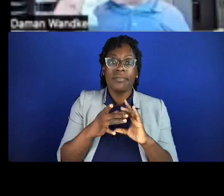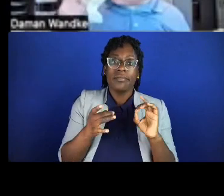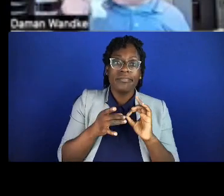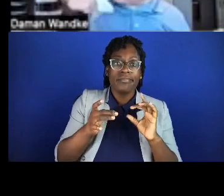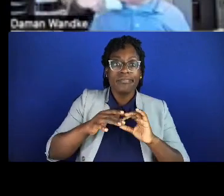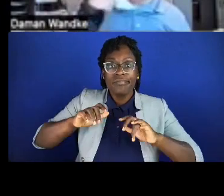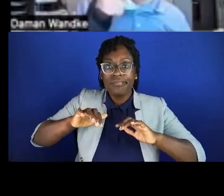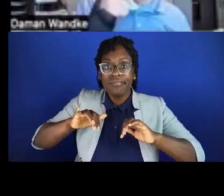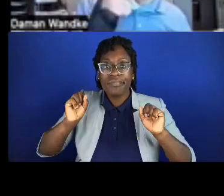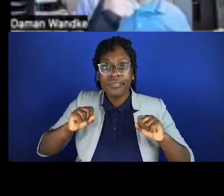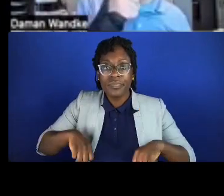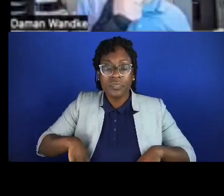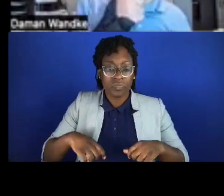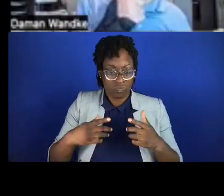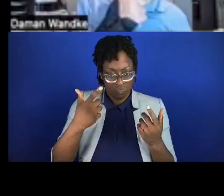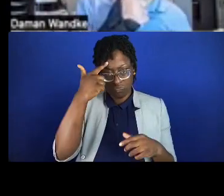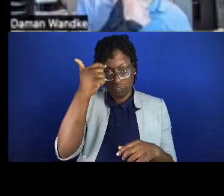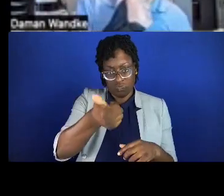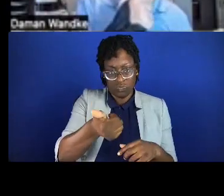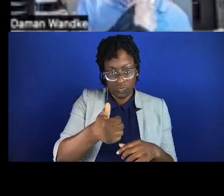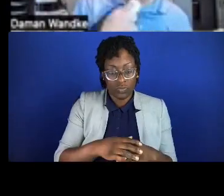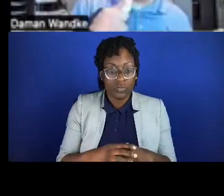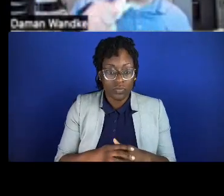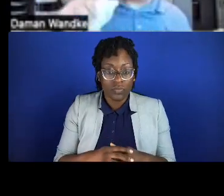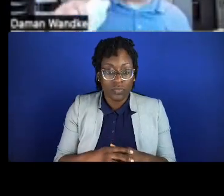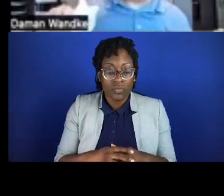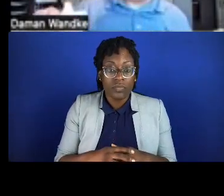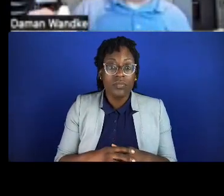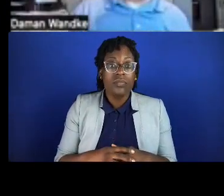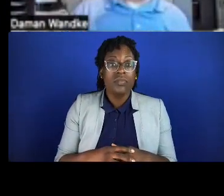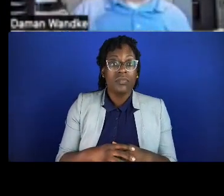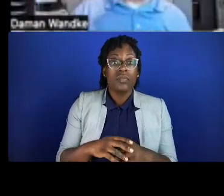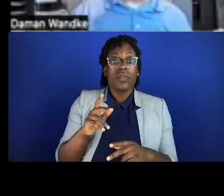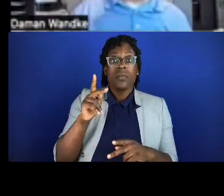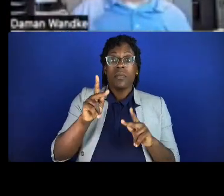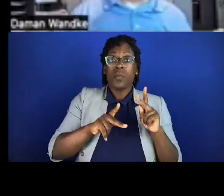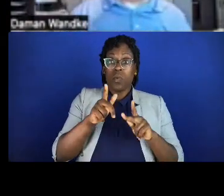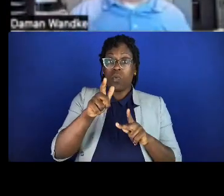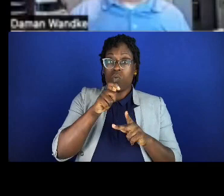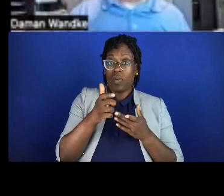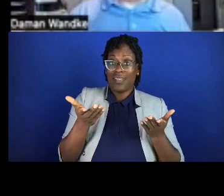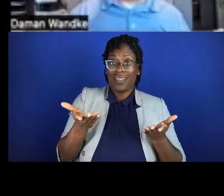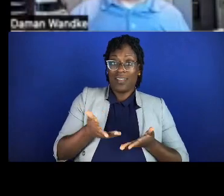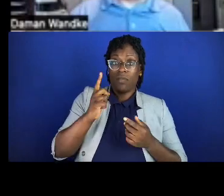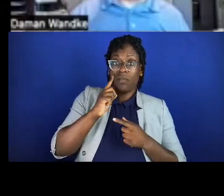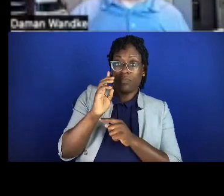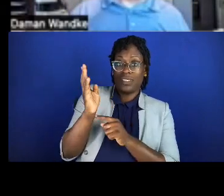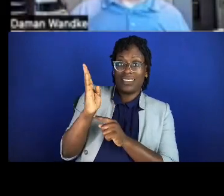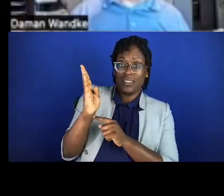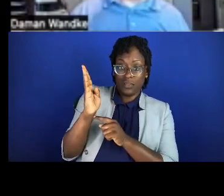ideas, and leaving comments. The featured entrepreneurs from today’s